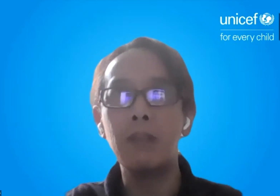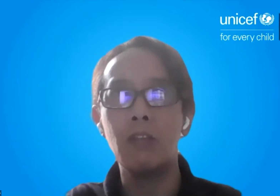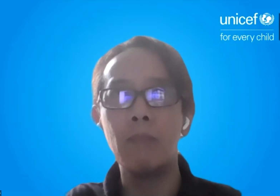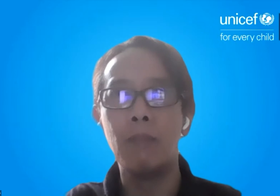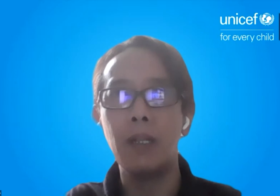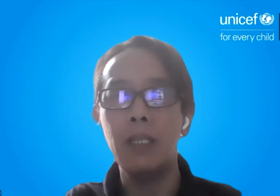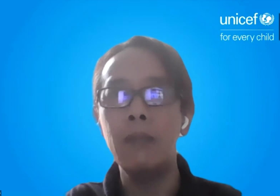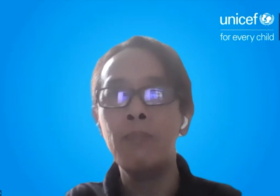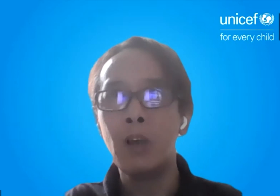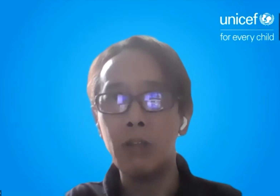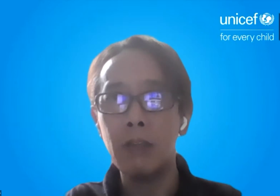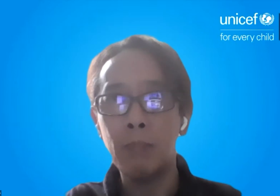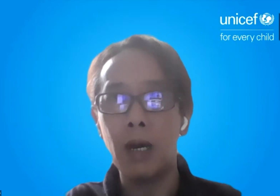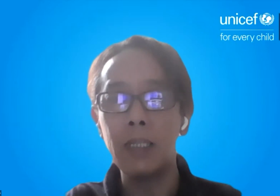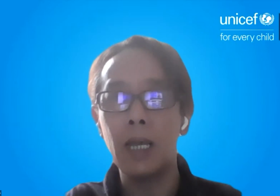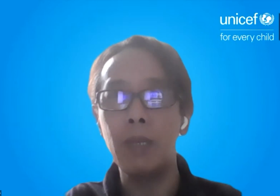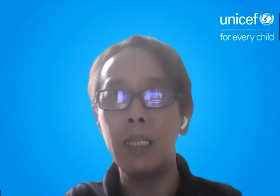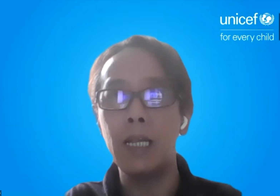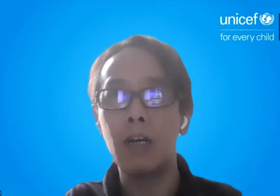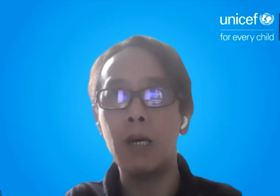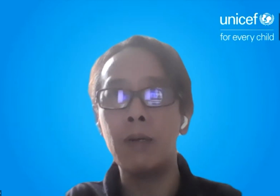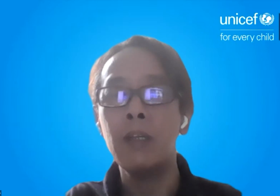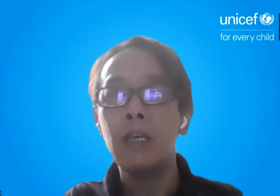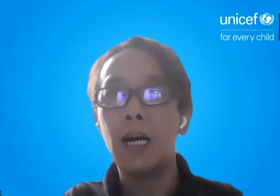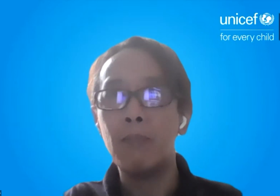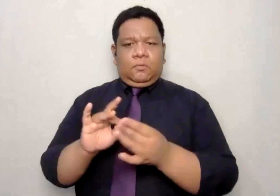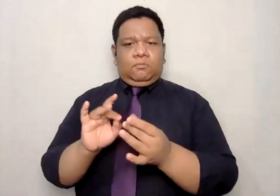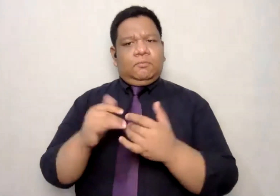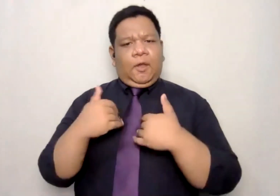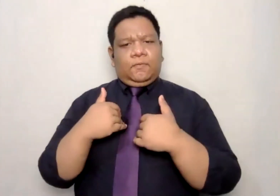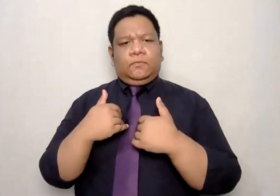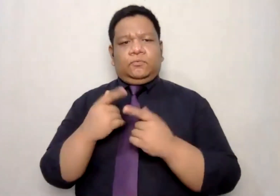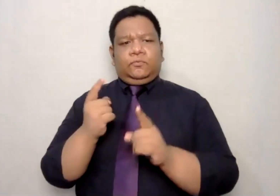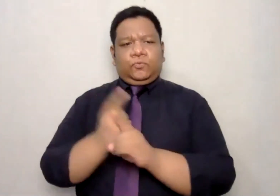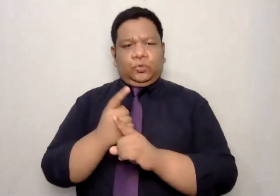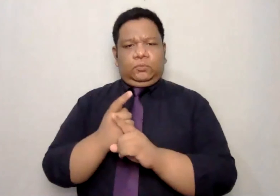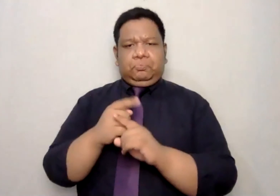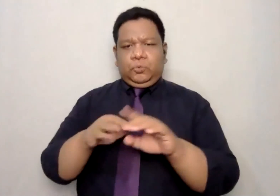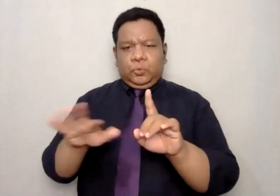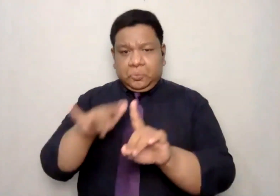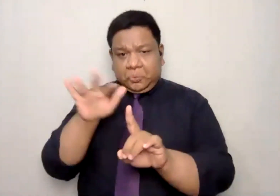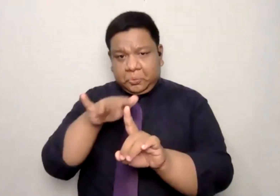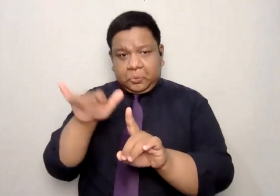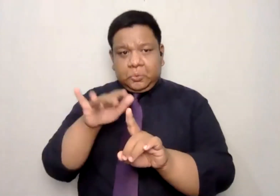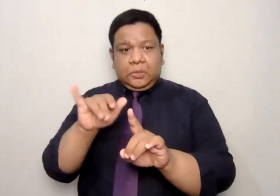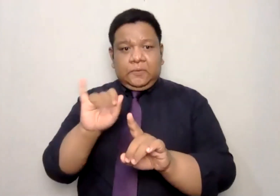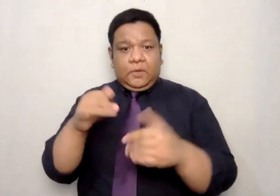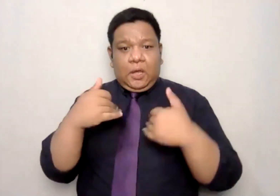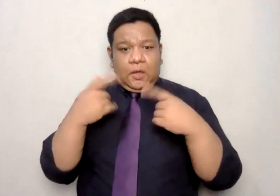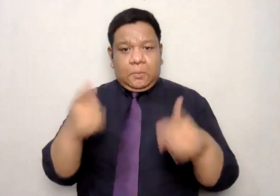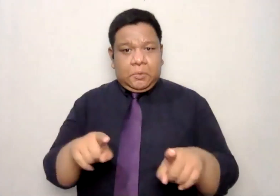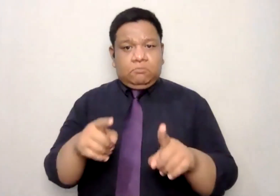Doc Beverly is correct, on the spot there is an observation done if there are really side effects before you go home.